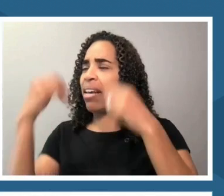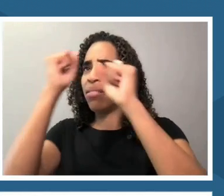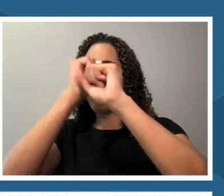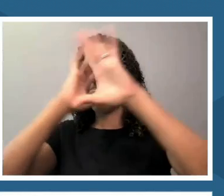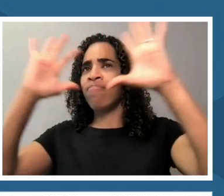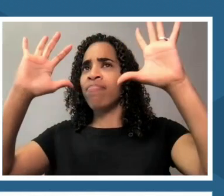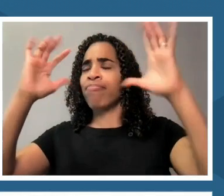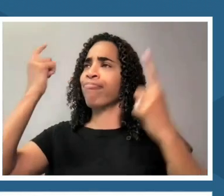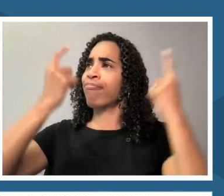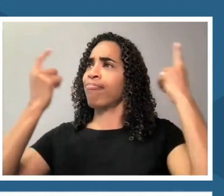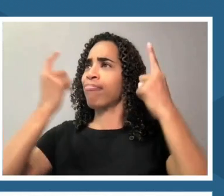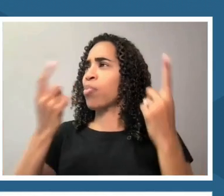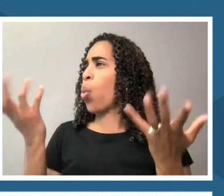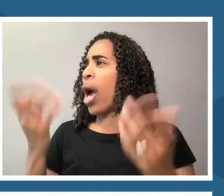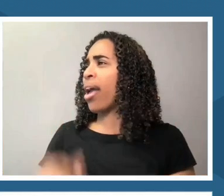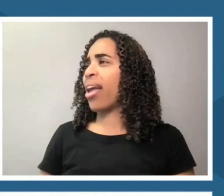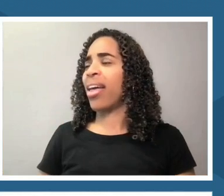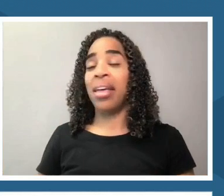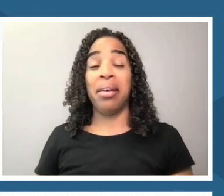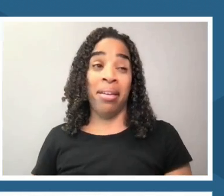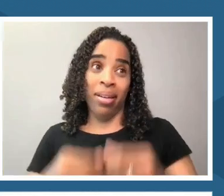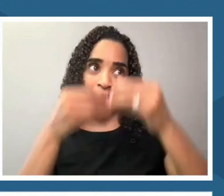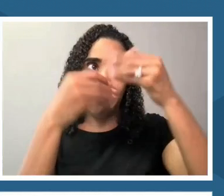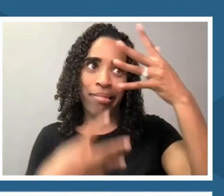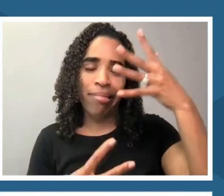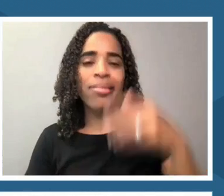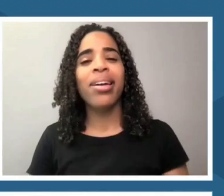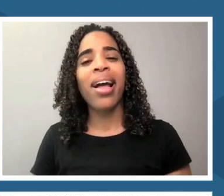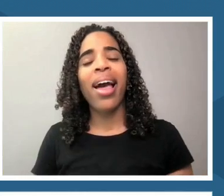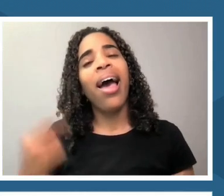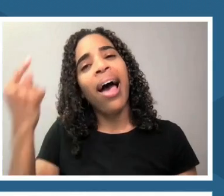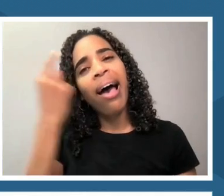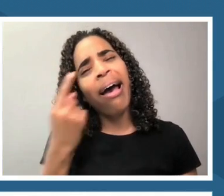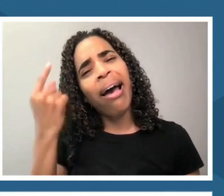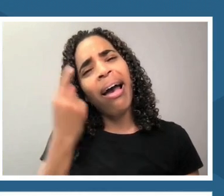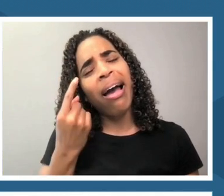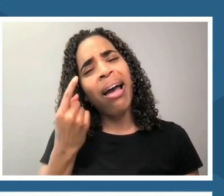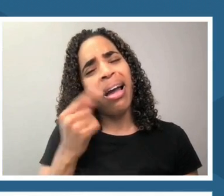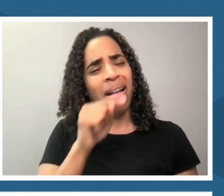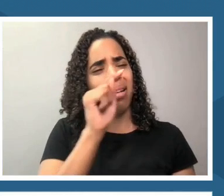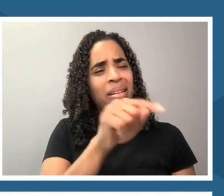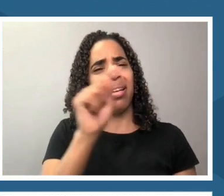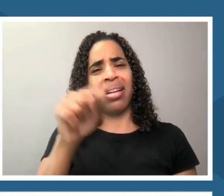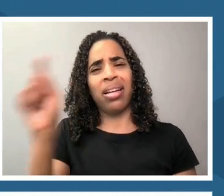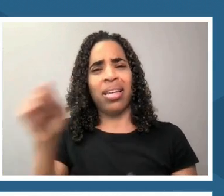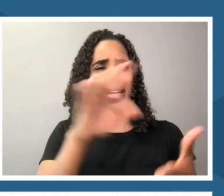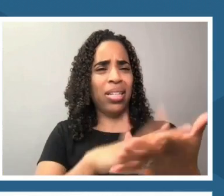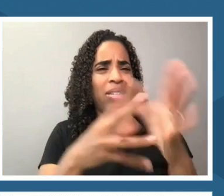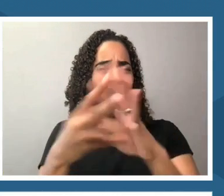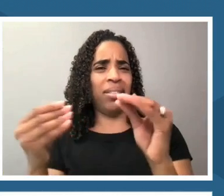a lot of things but with these images i wonder how these stories not only